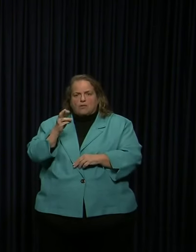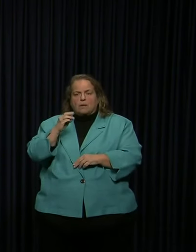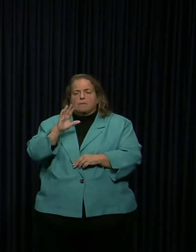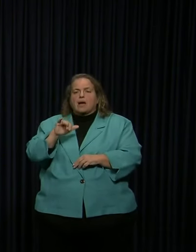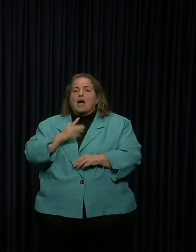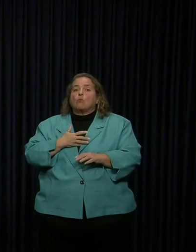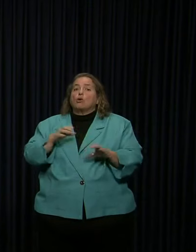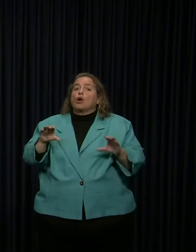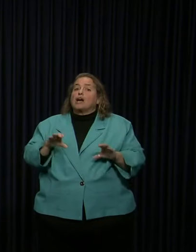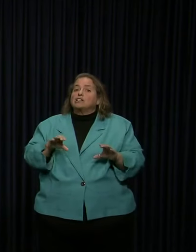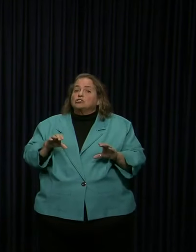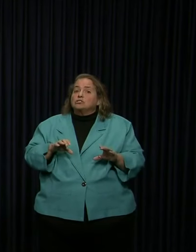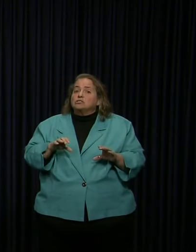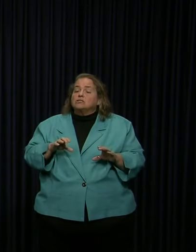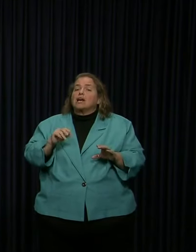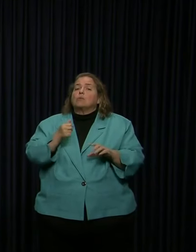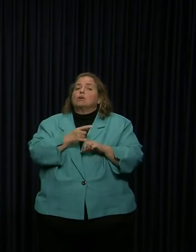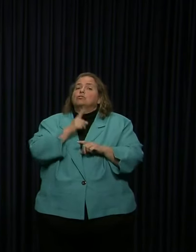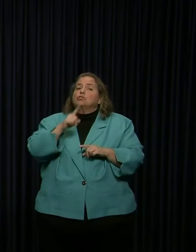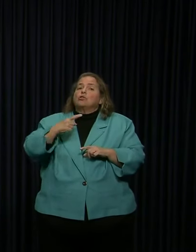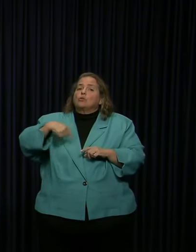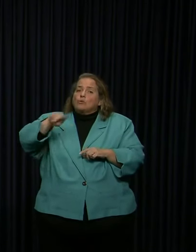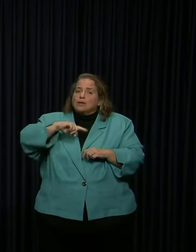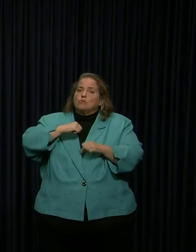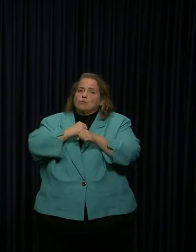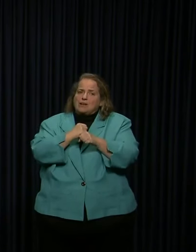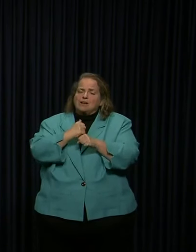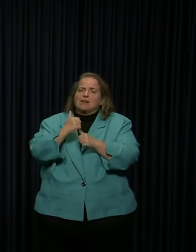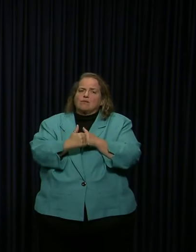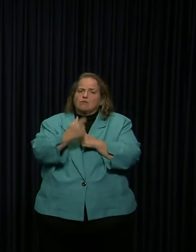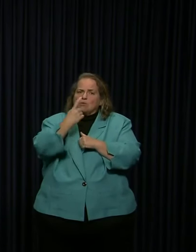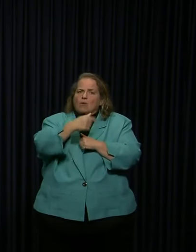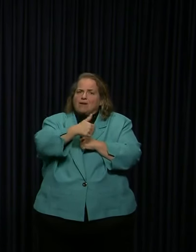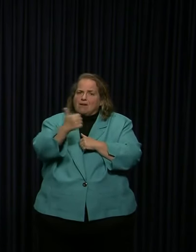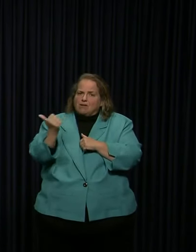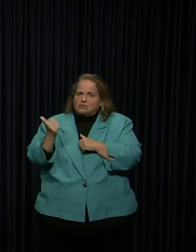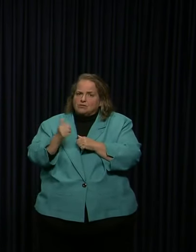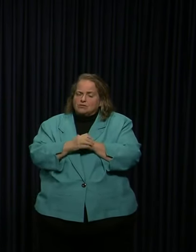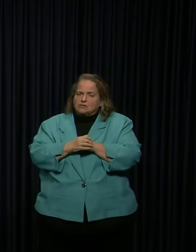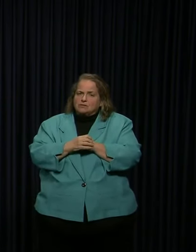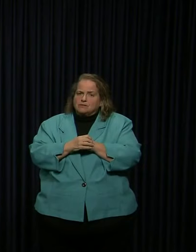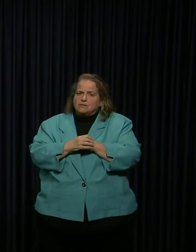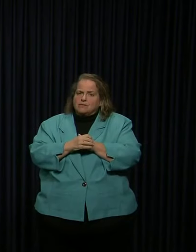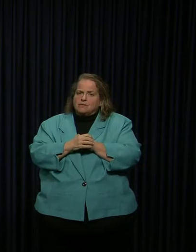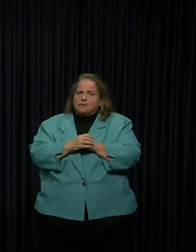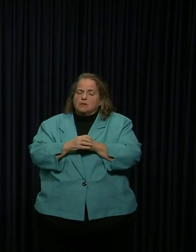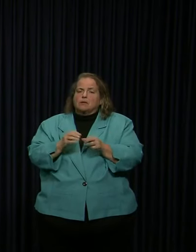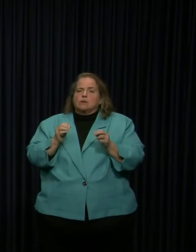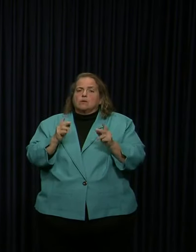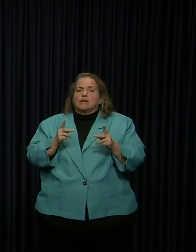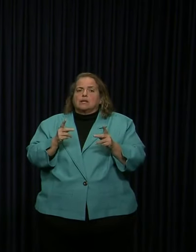62.92 PERCENT OF THAT TOTAL NUMBER THAT WE KNOW THE ETHNICITY OF. WE'RE WORKING ON TRYING TO GET